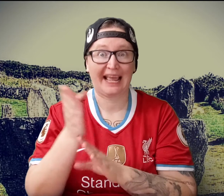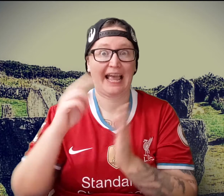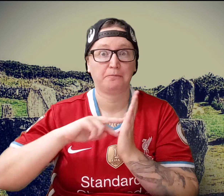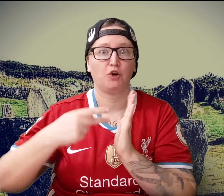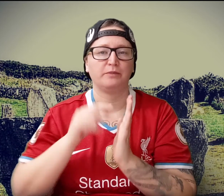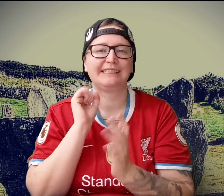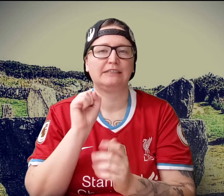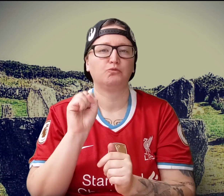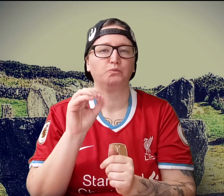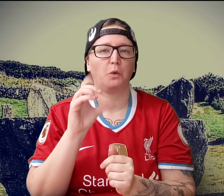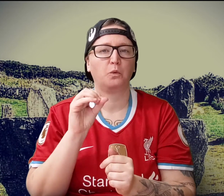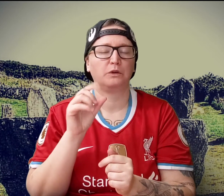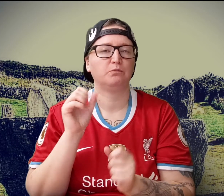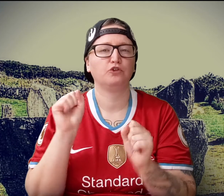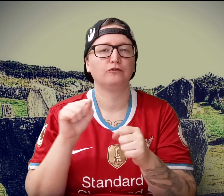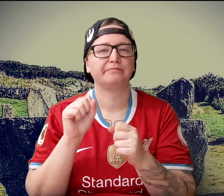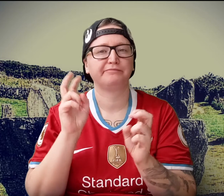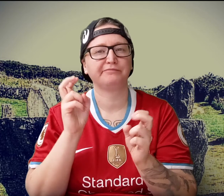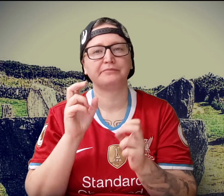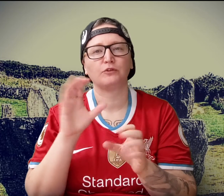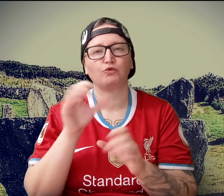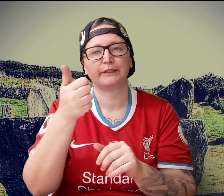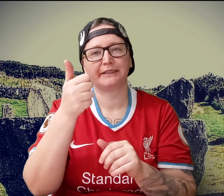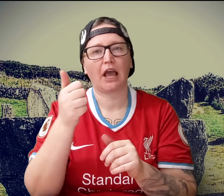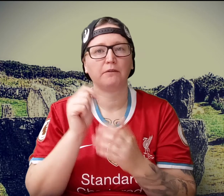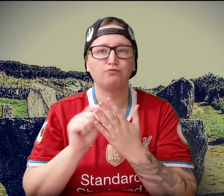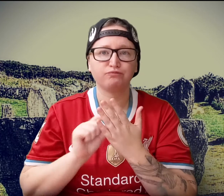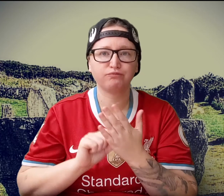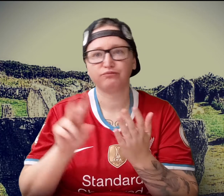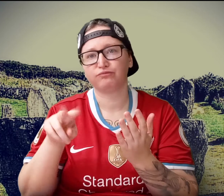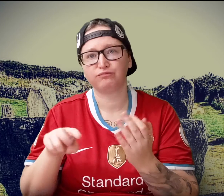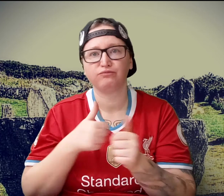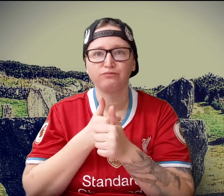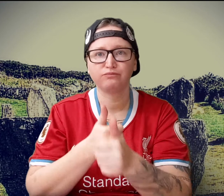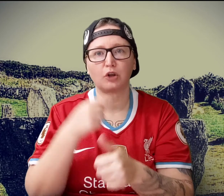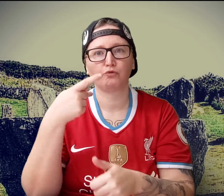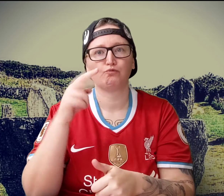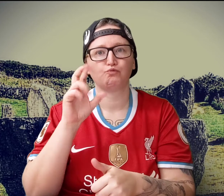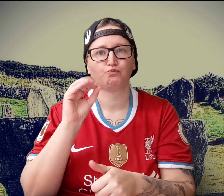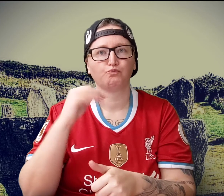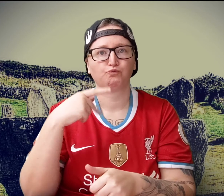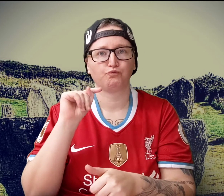but the main purpose of it is to be solo so it's kind of a do yourself kind of follow along